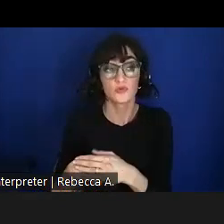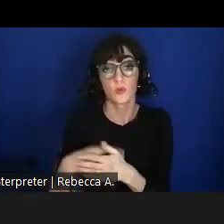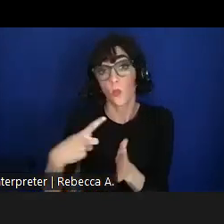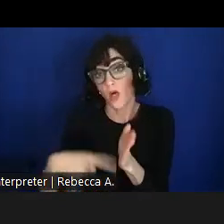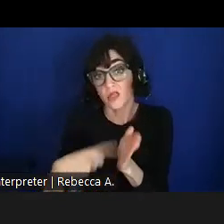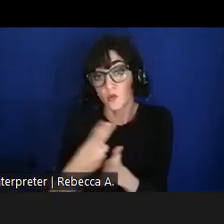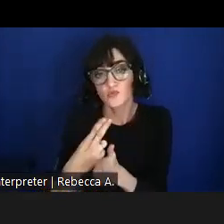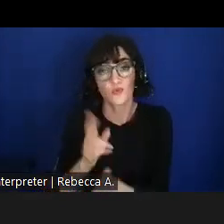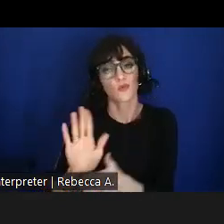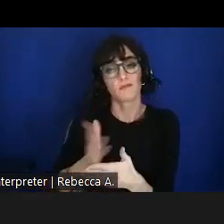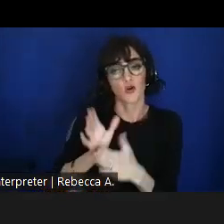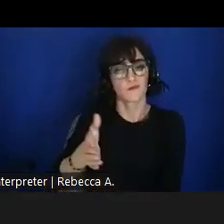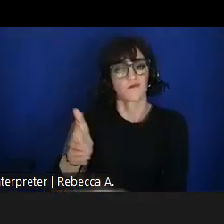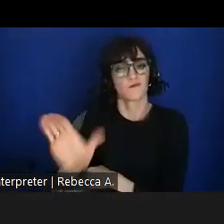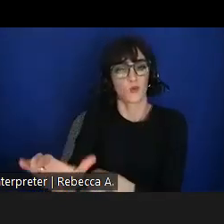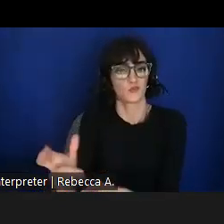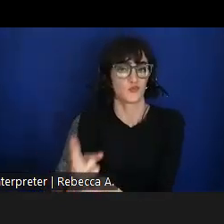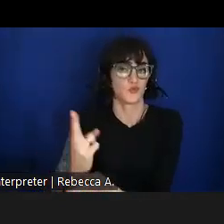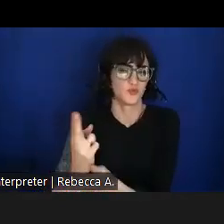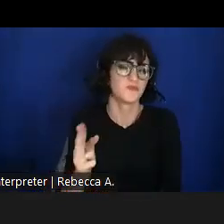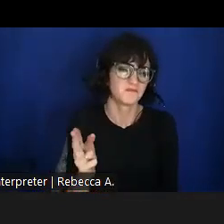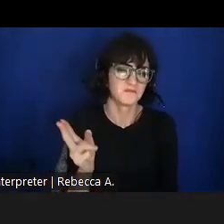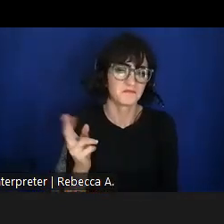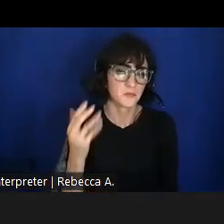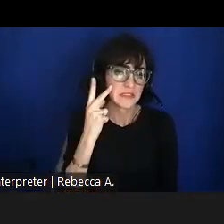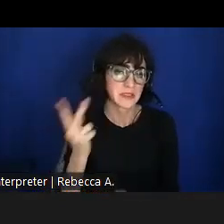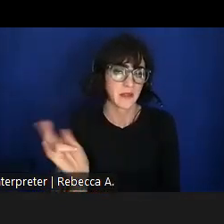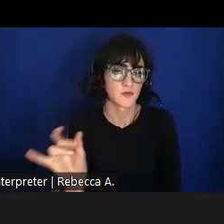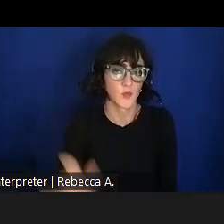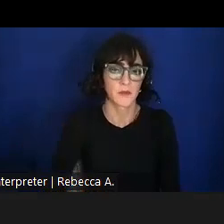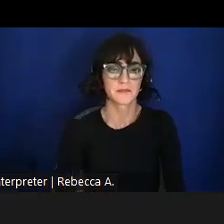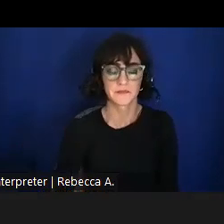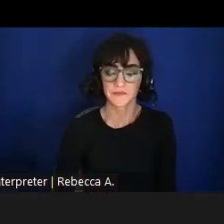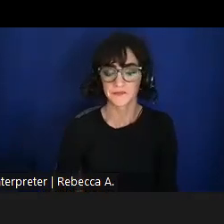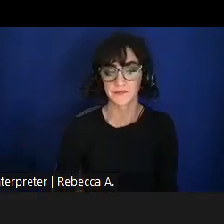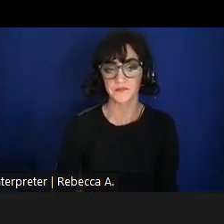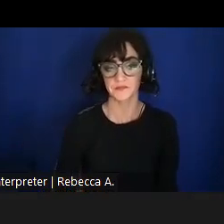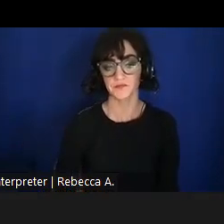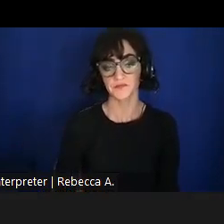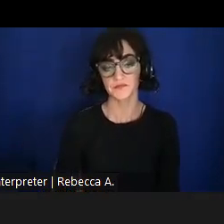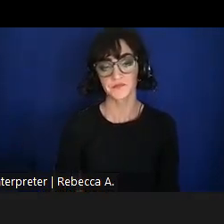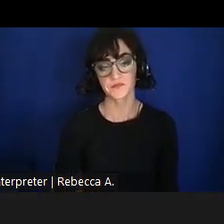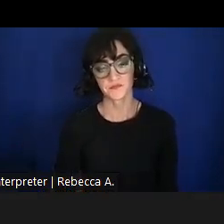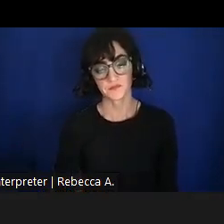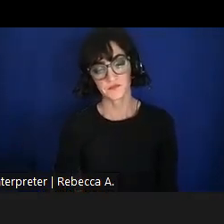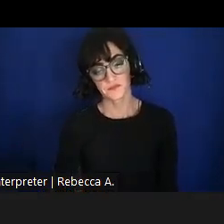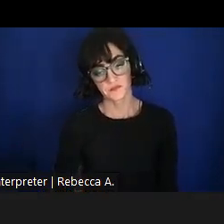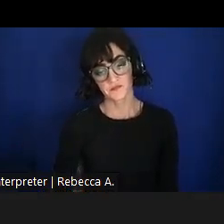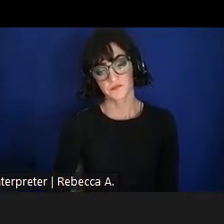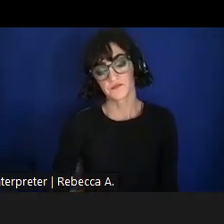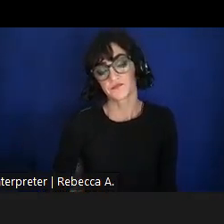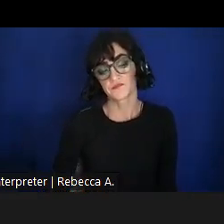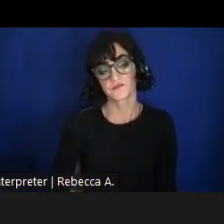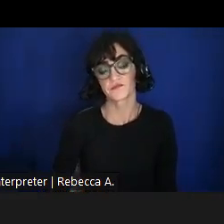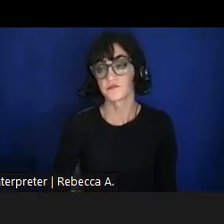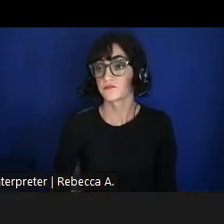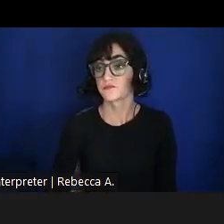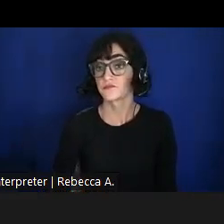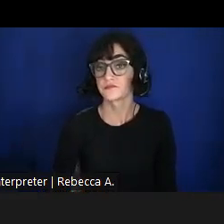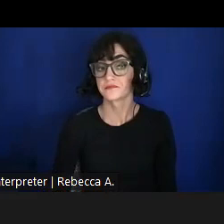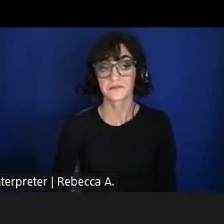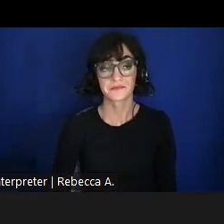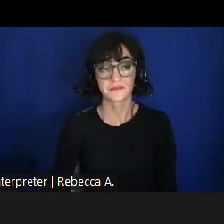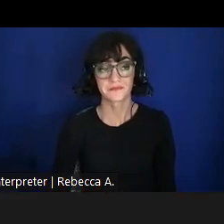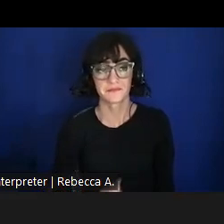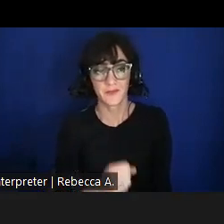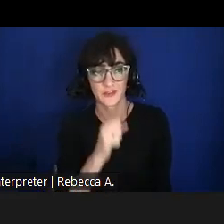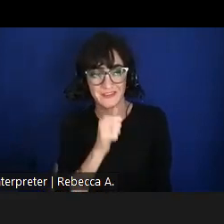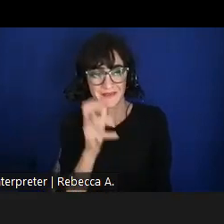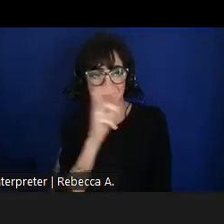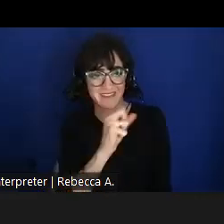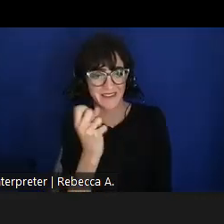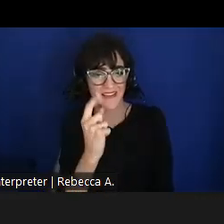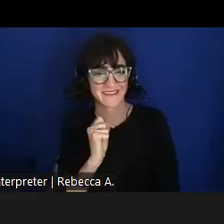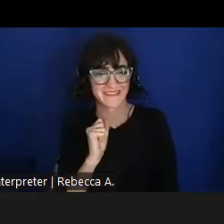I'm sorry did I skip okay